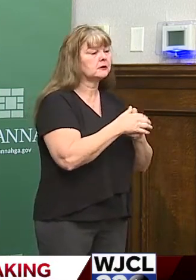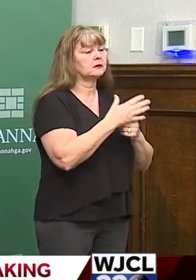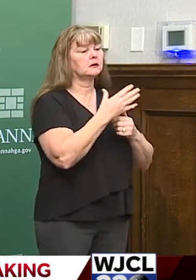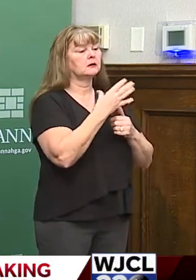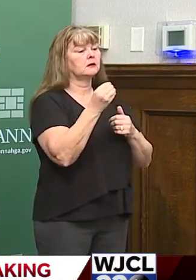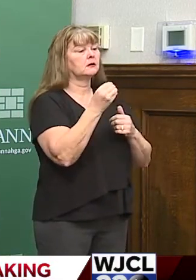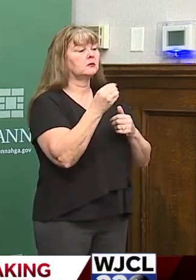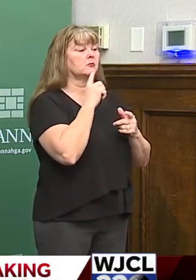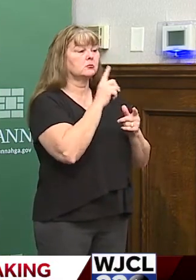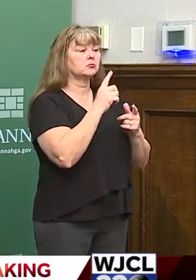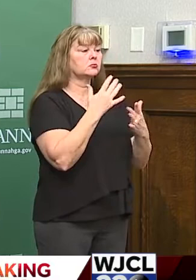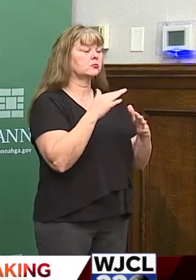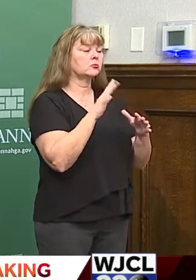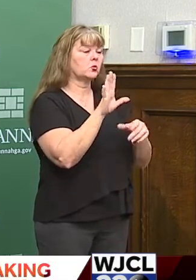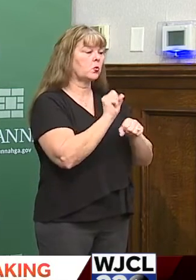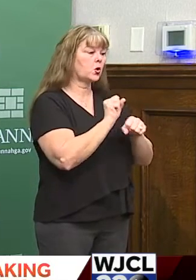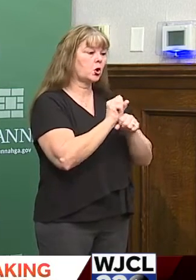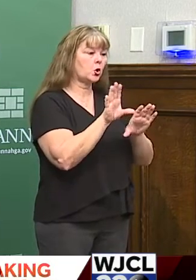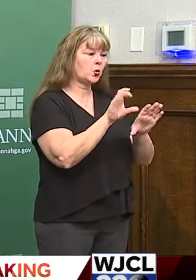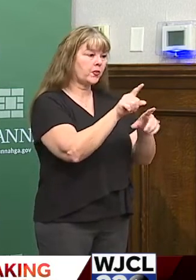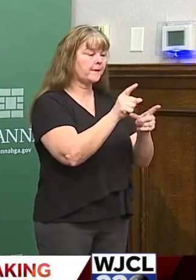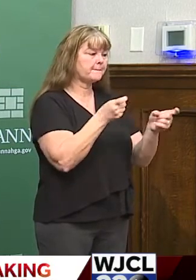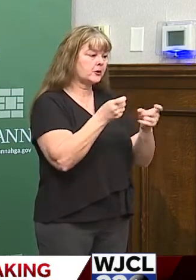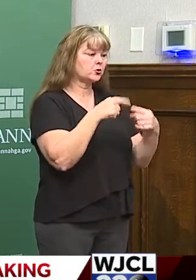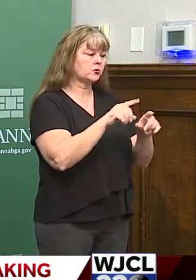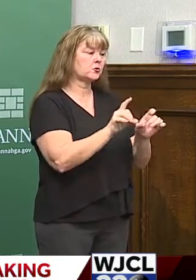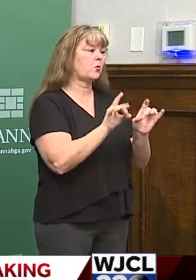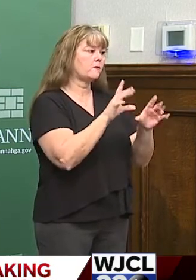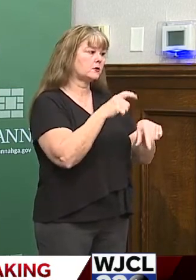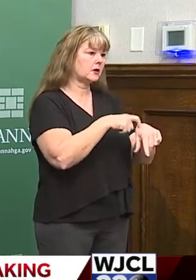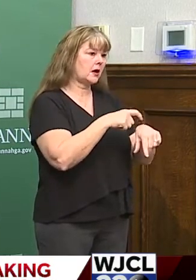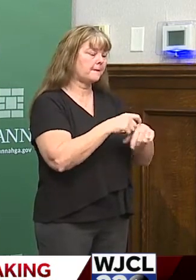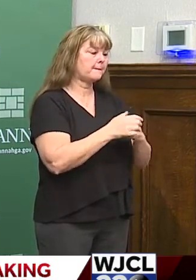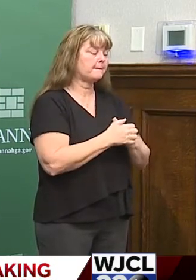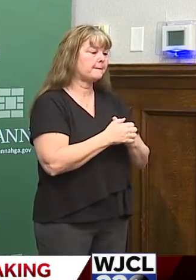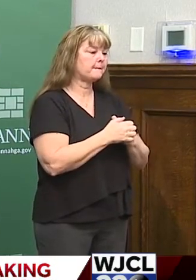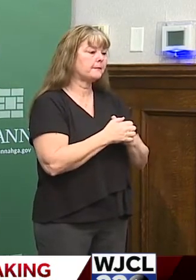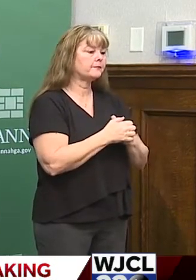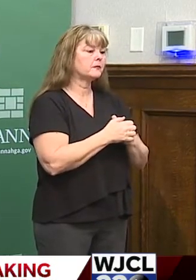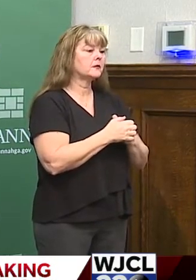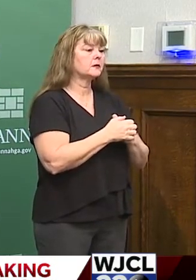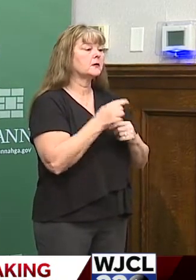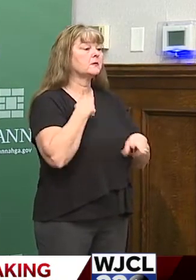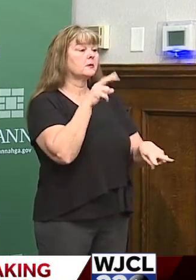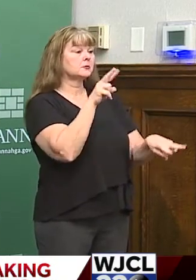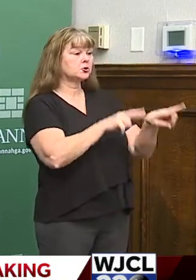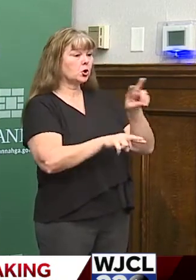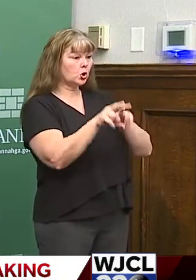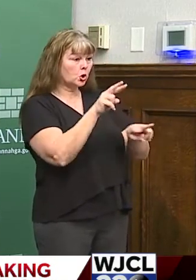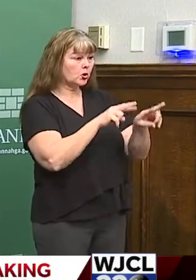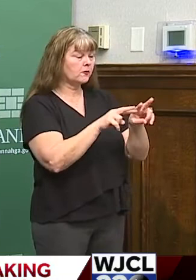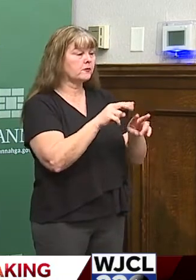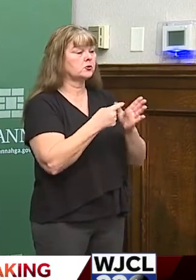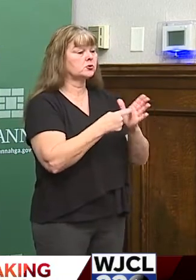SERVICES AND MAINTENANCE AND PURCHASING FOR THE EXTRAORDINARY WORK THAT THEY ARE DOING TO MANAGE DURING THESE EXTRAORDINARY TIMES.